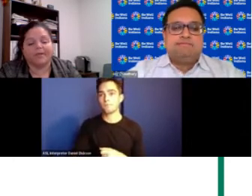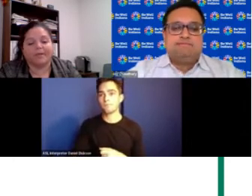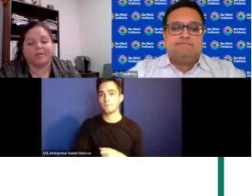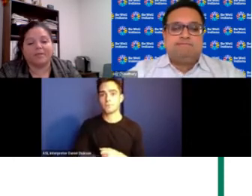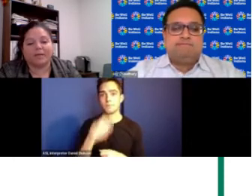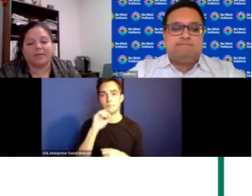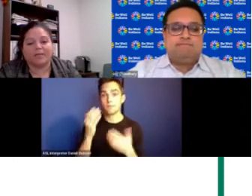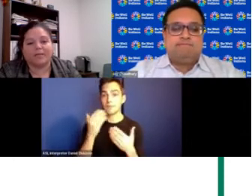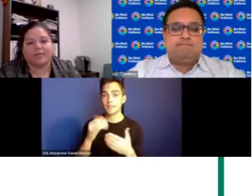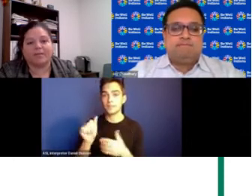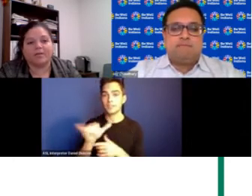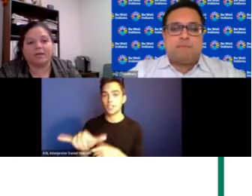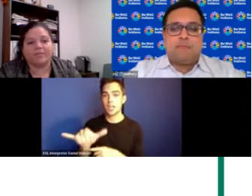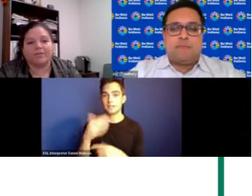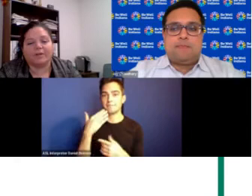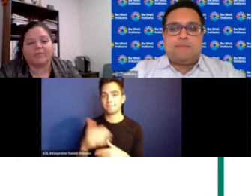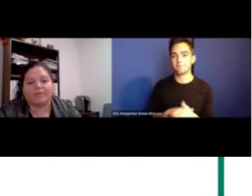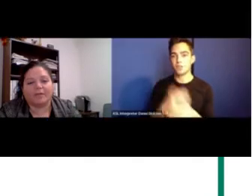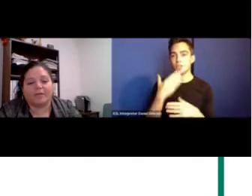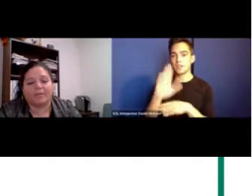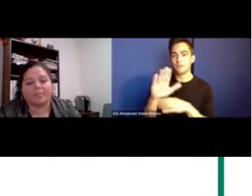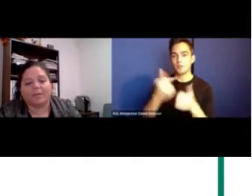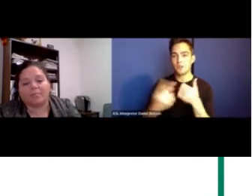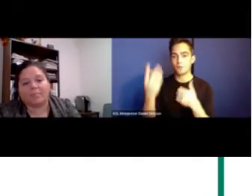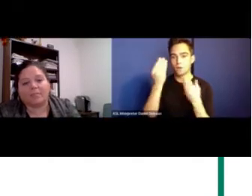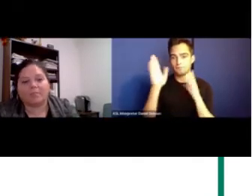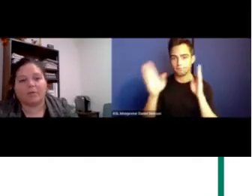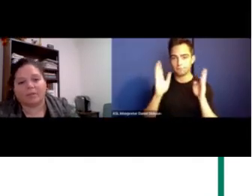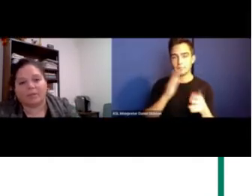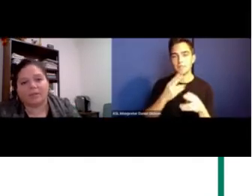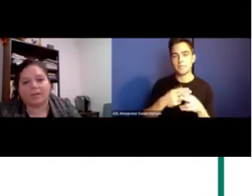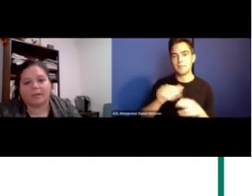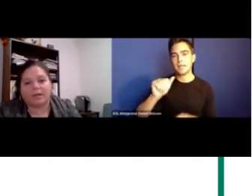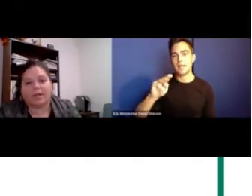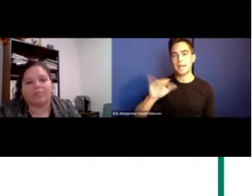Amy Brinkley: Thank you, Jay. Good afternoon, everybody. My name is Amy Brinkley, and I am a